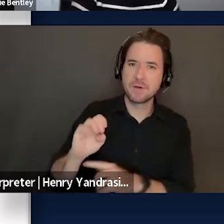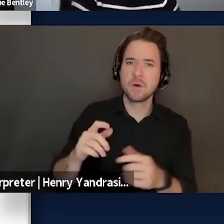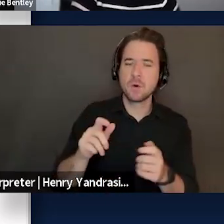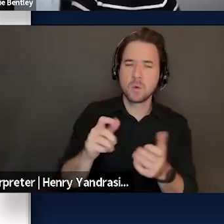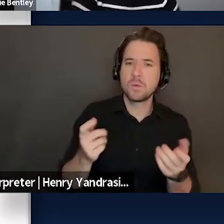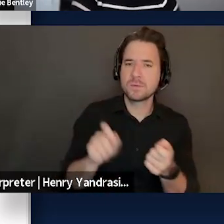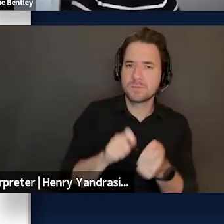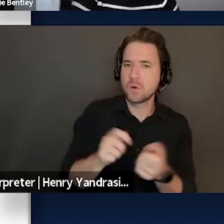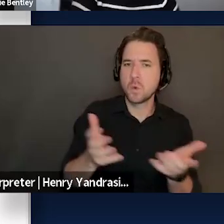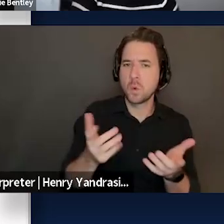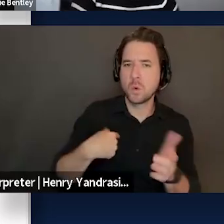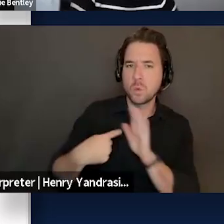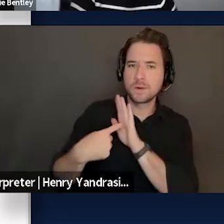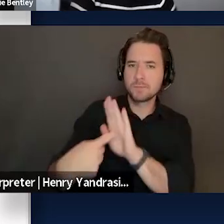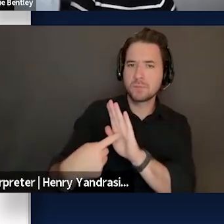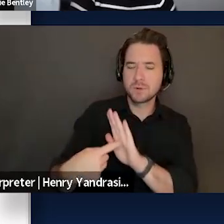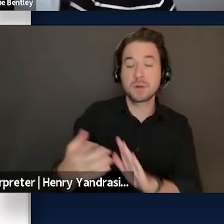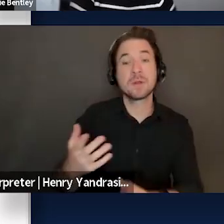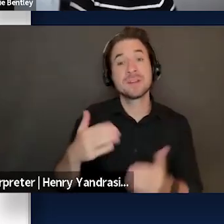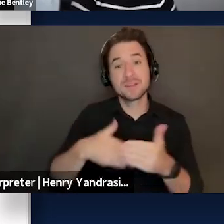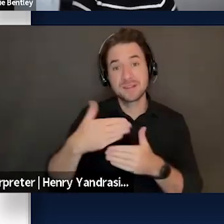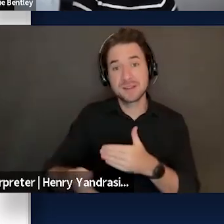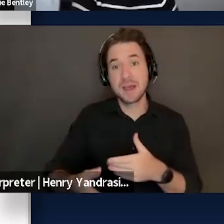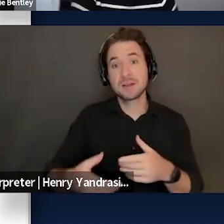We also have measures that look at different social determinants of health.